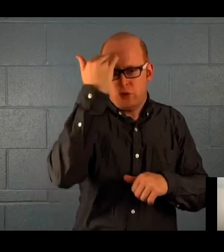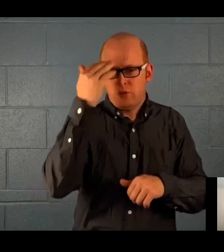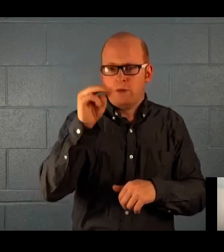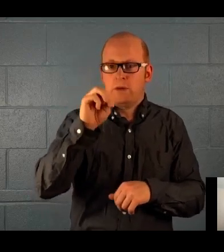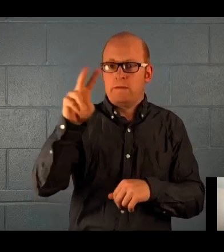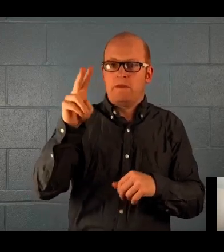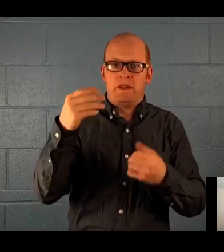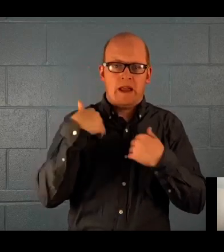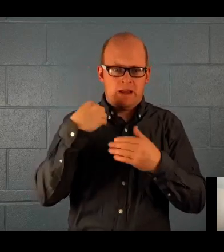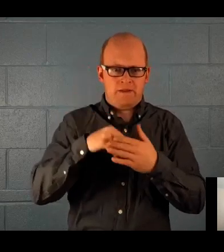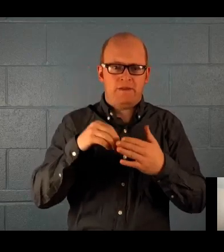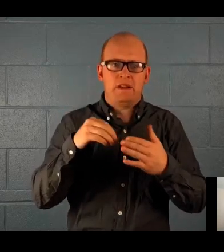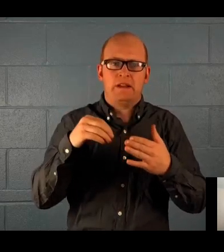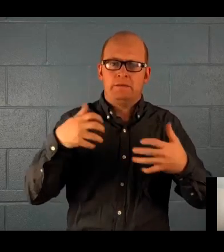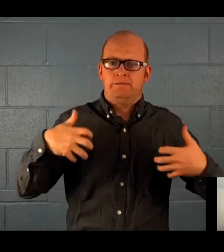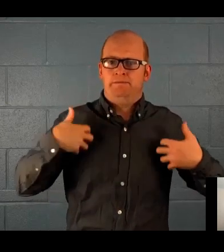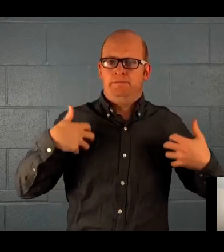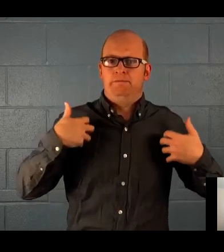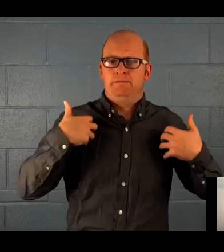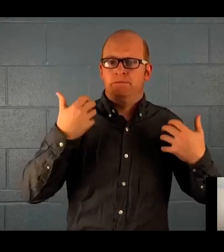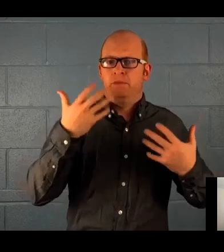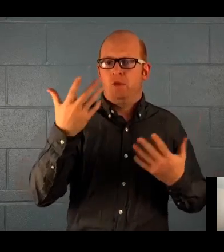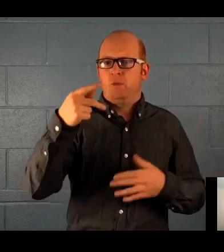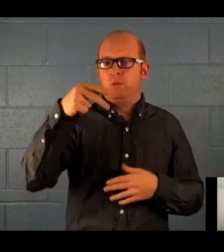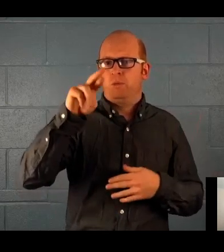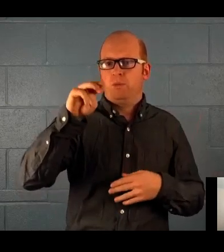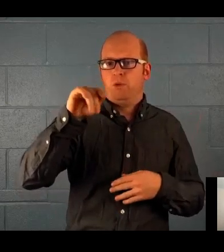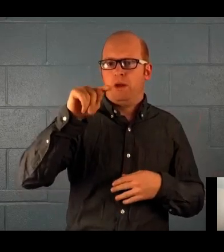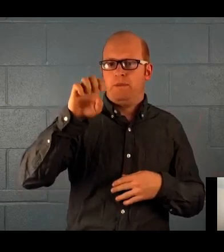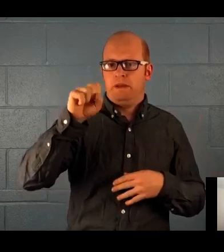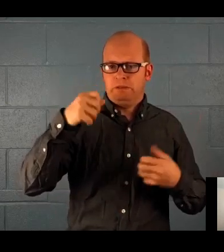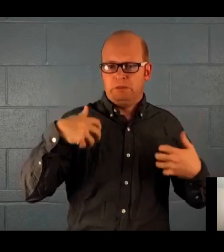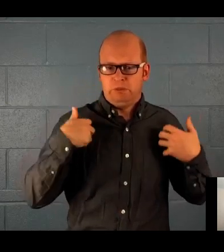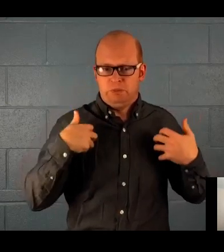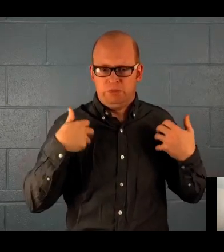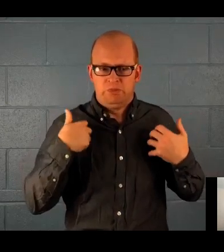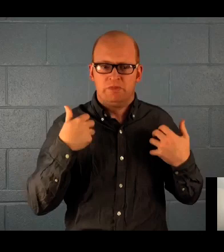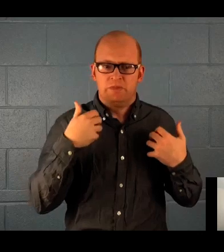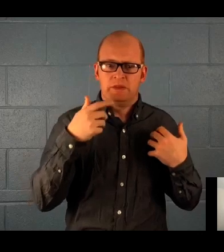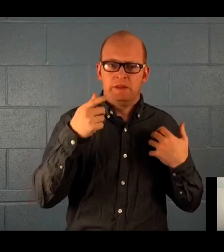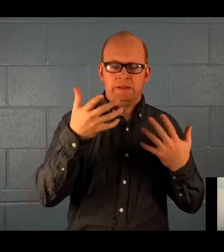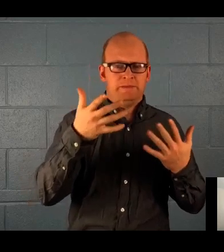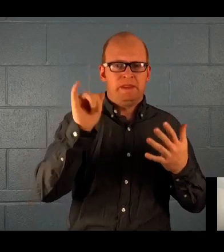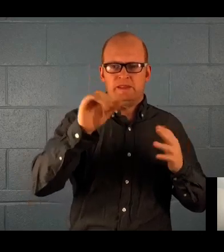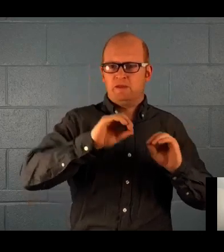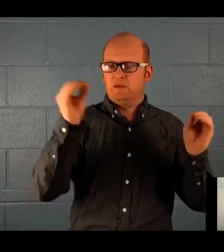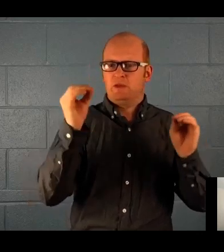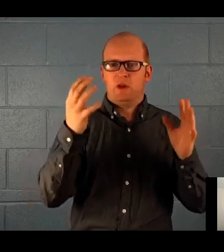in non-human primate or monkey, and human photoreceptors. There's no debate about that in the literature.